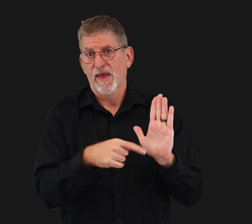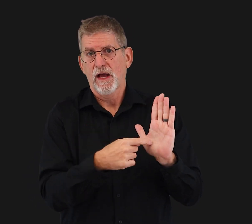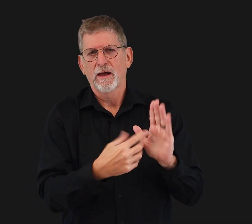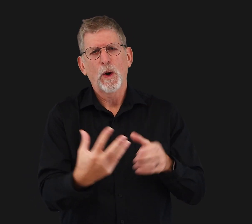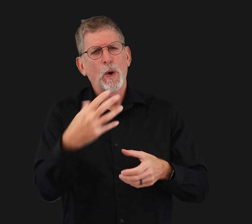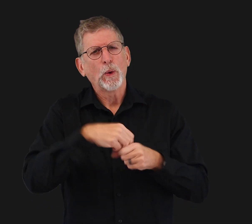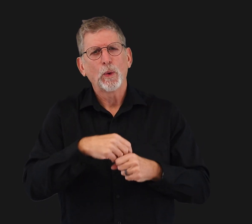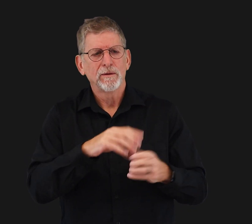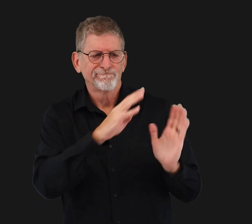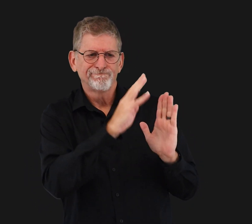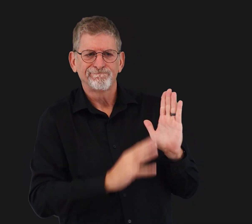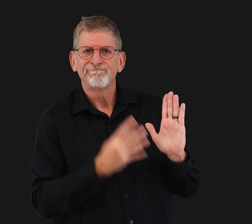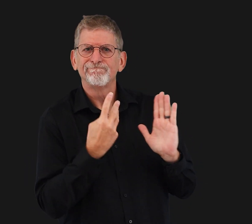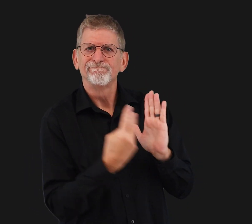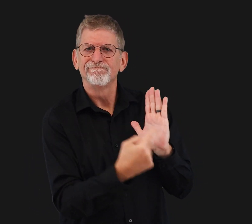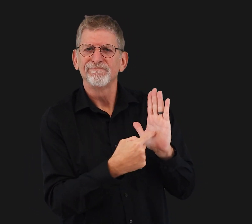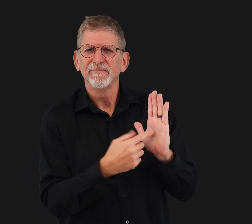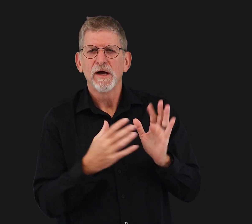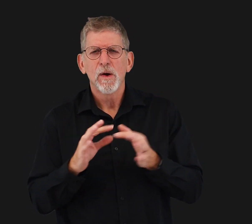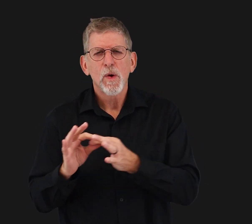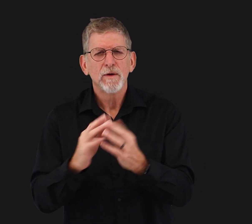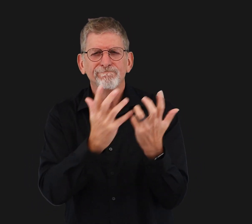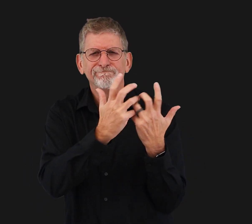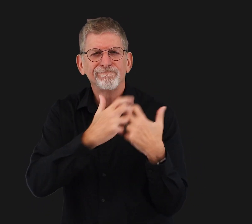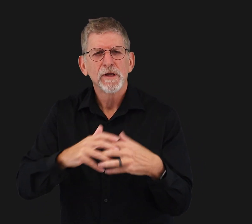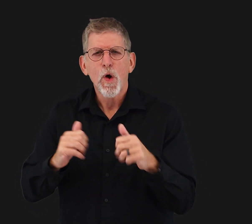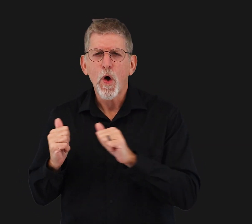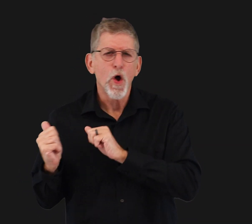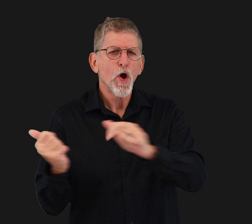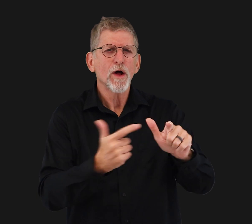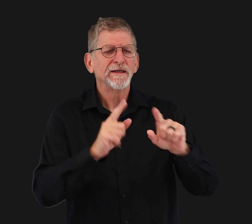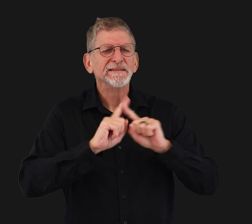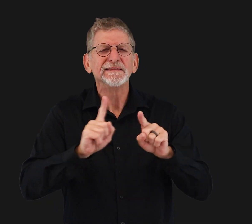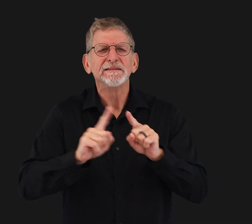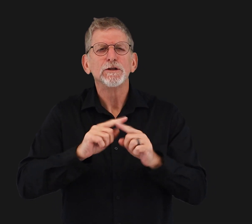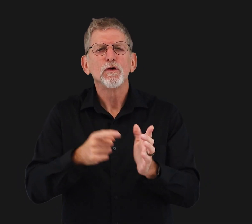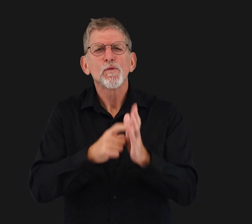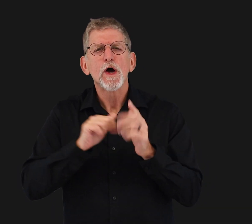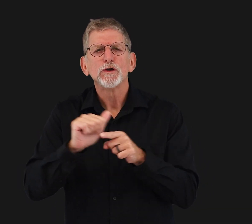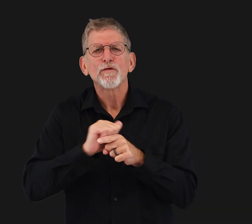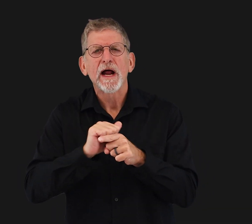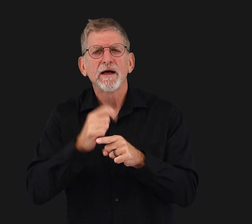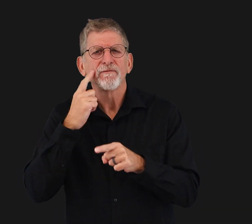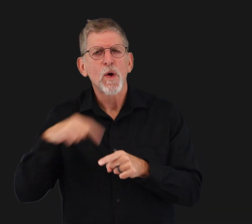The Guidelines contain a matrix that coordinates all required training